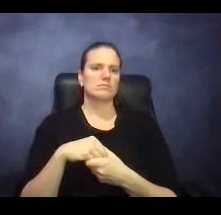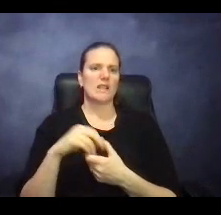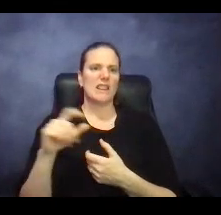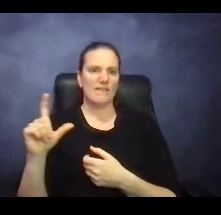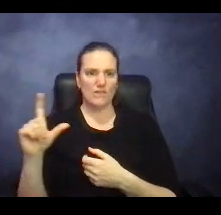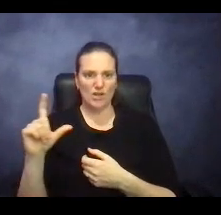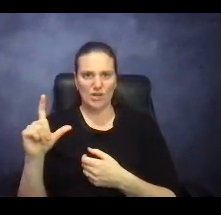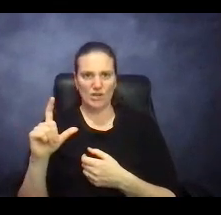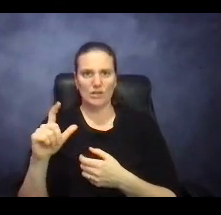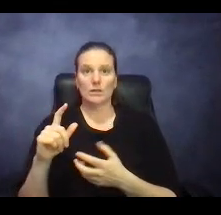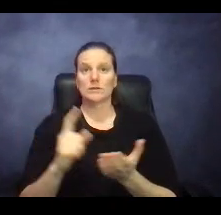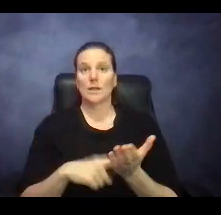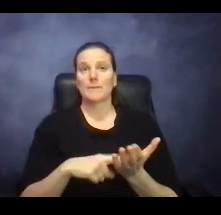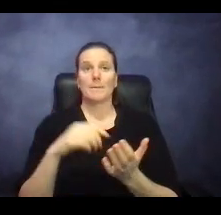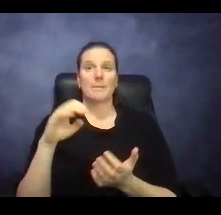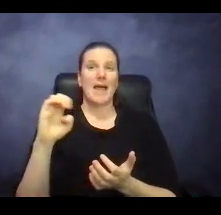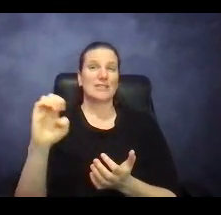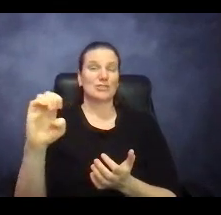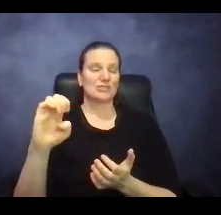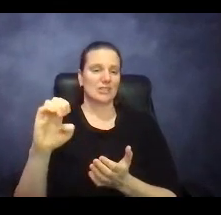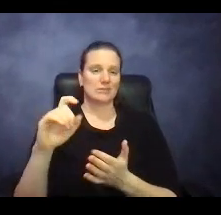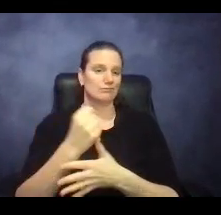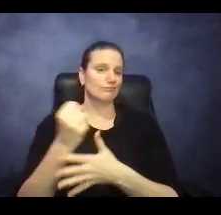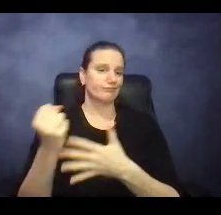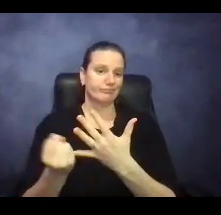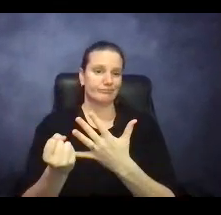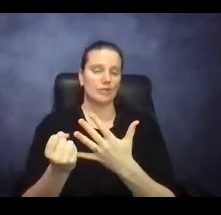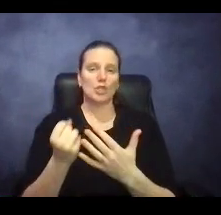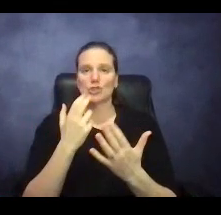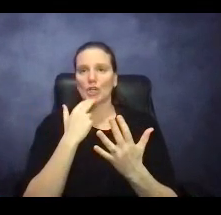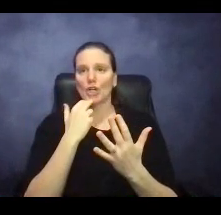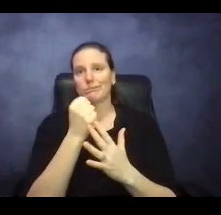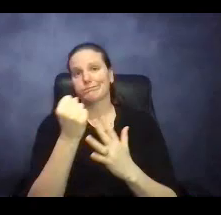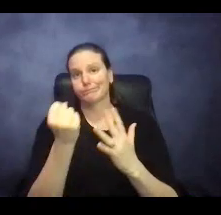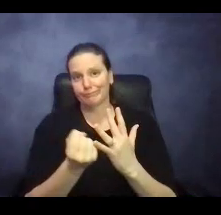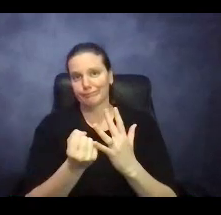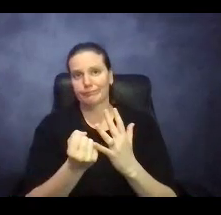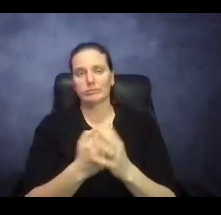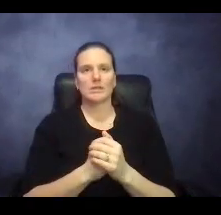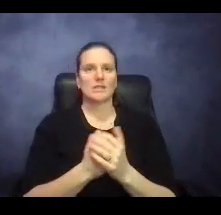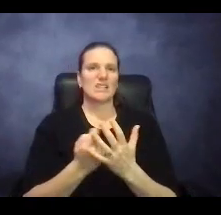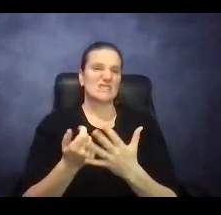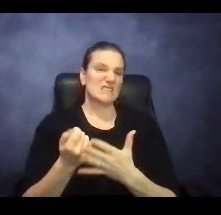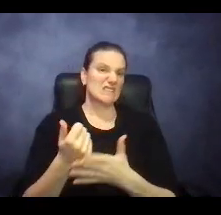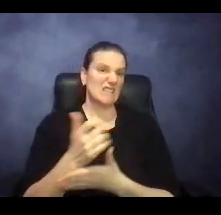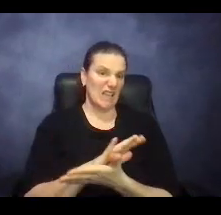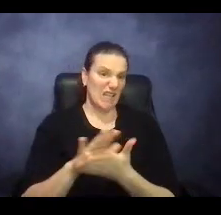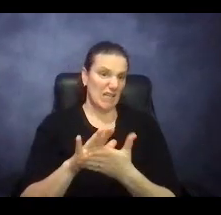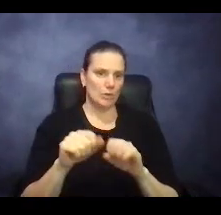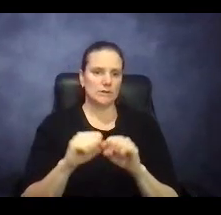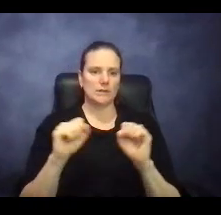So sometimes that estrogen gets deprioritized, sometimes the sugar gets deprioritized to get these things out of your system and sometimes they just stay there.